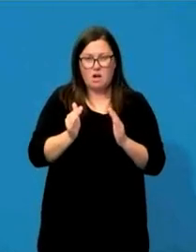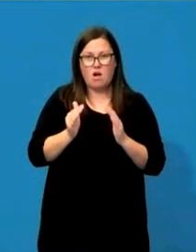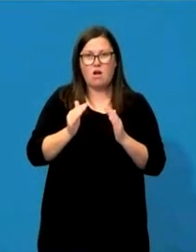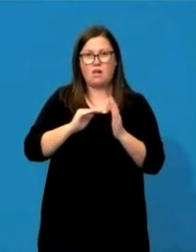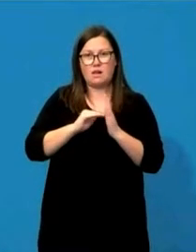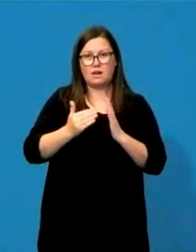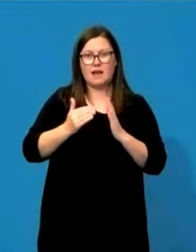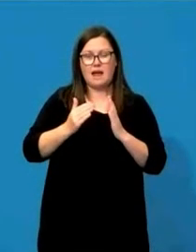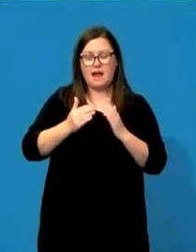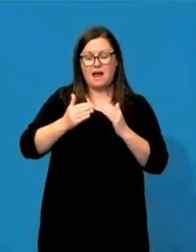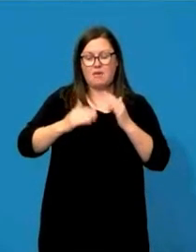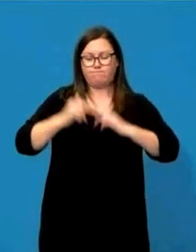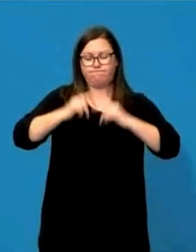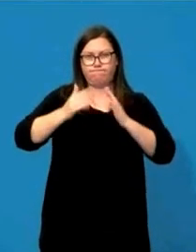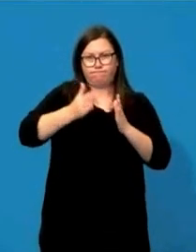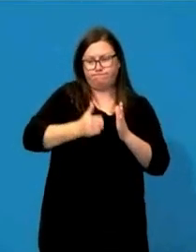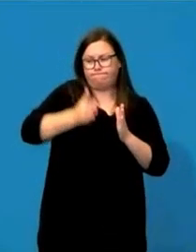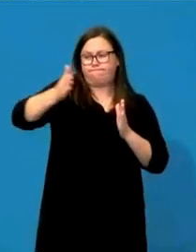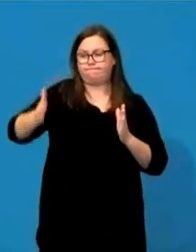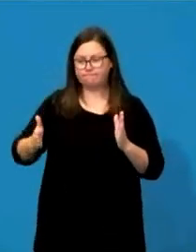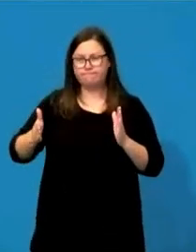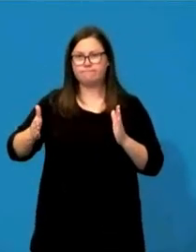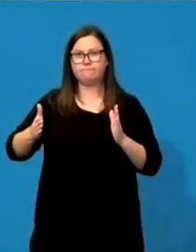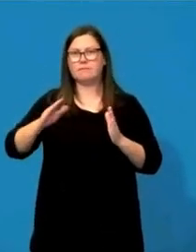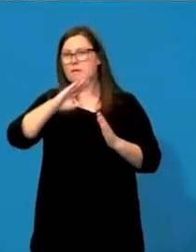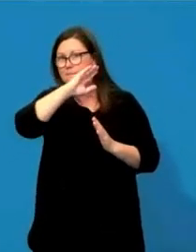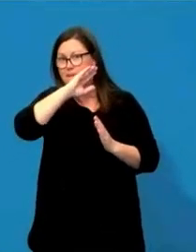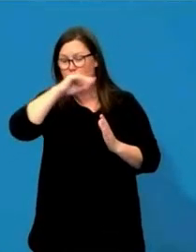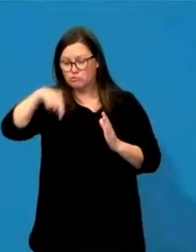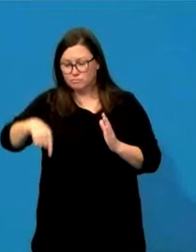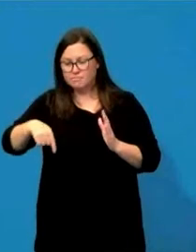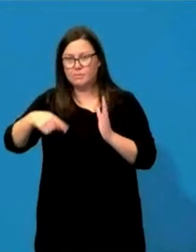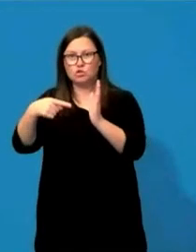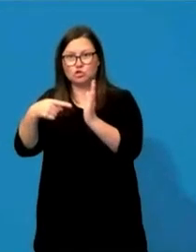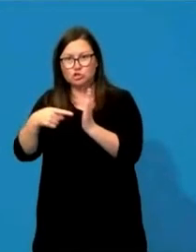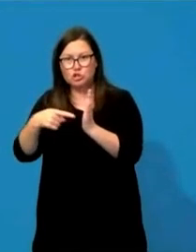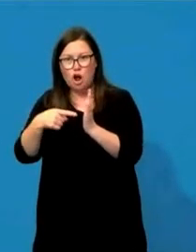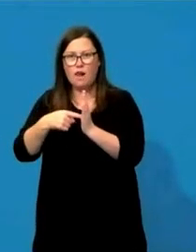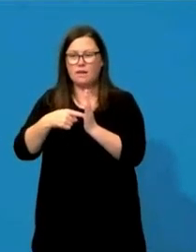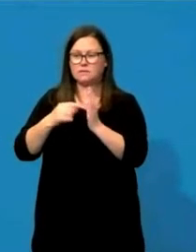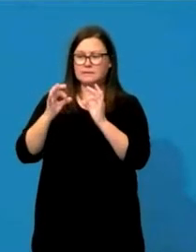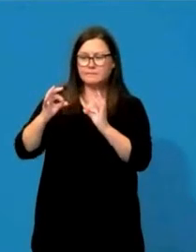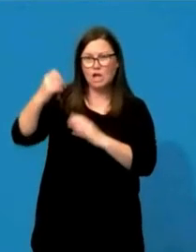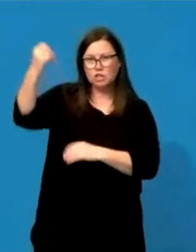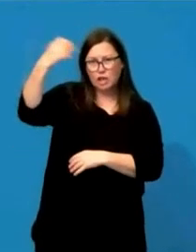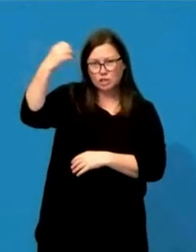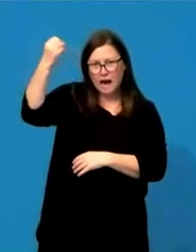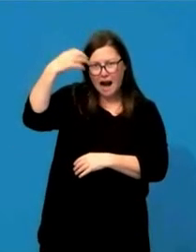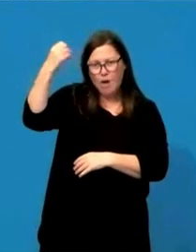for Ronita and ramps out the front and back doors so she can get outside and get around -